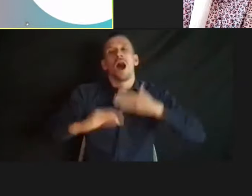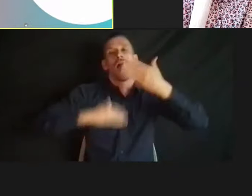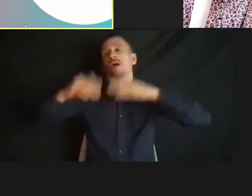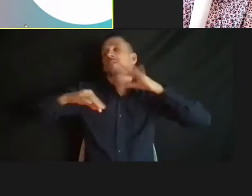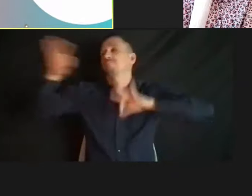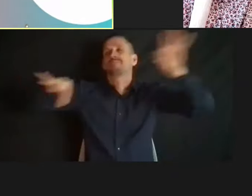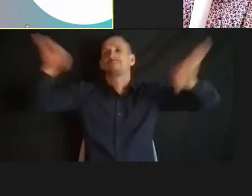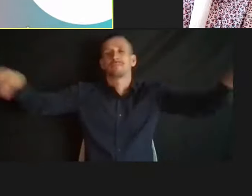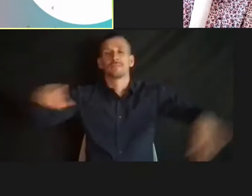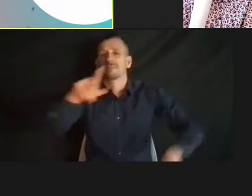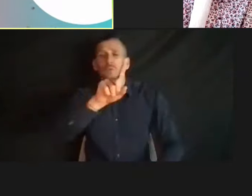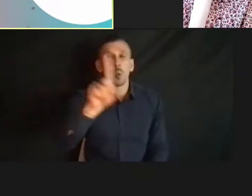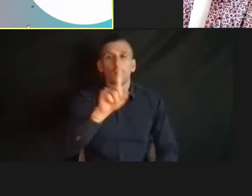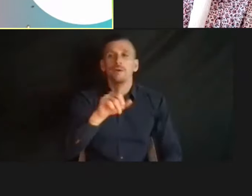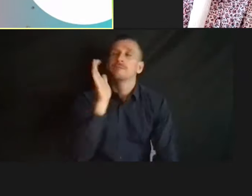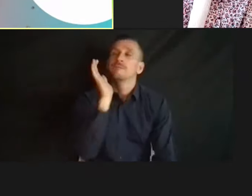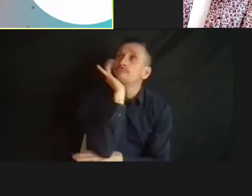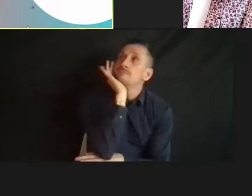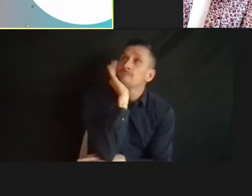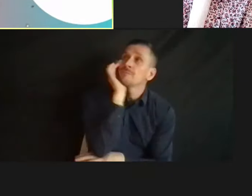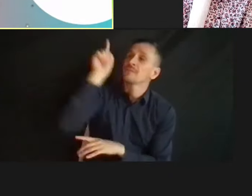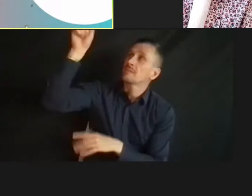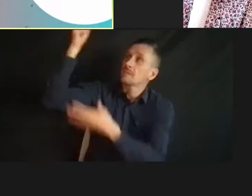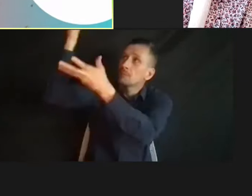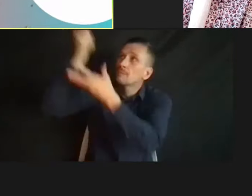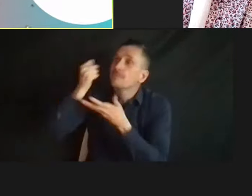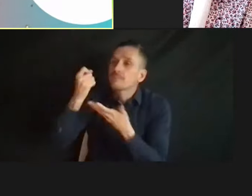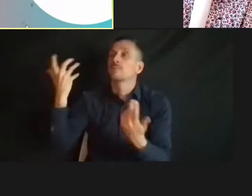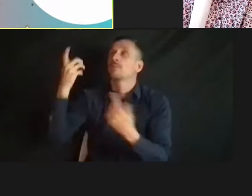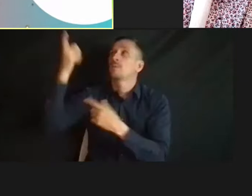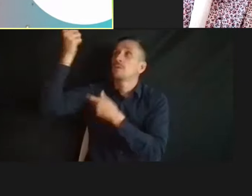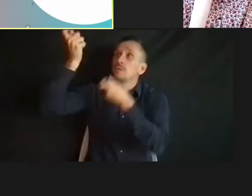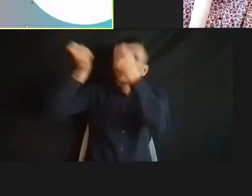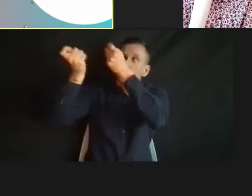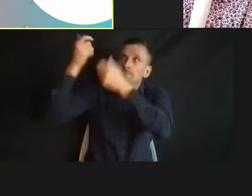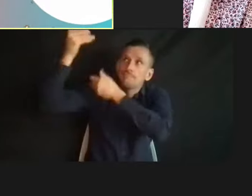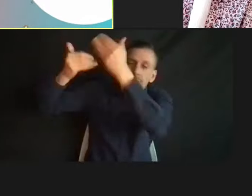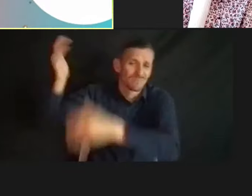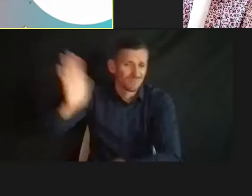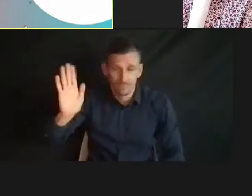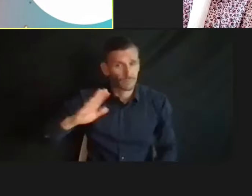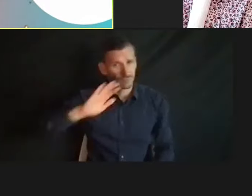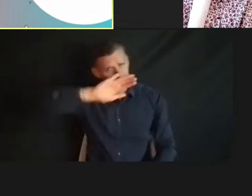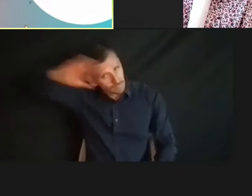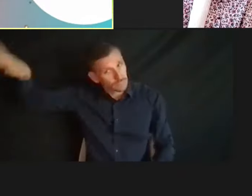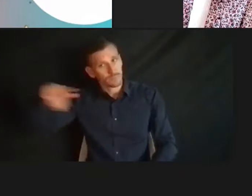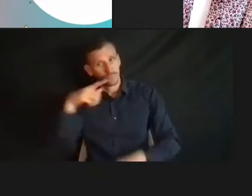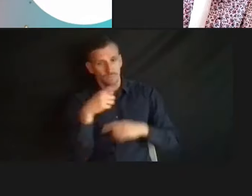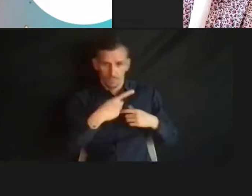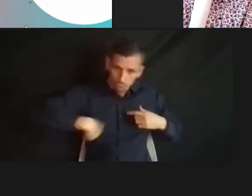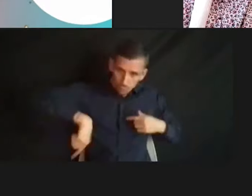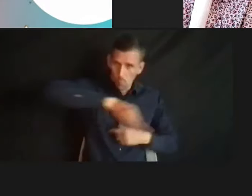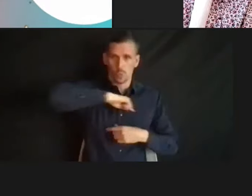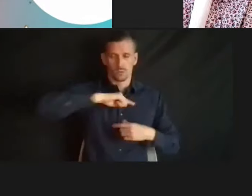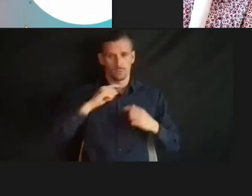community. With this, you can collectively put an end to the crisis of climate change. [Srujani Shrawne] Thank you. Thank you for